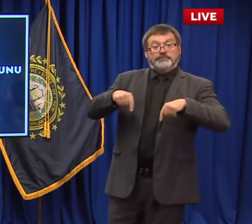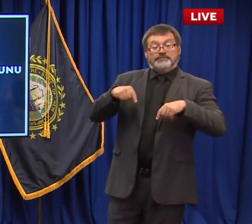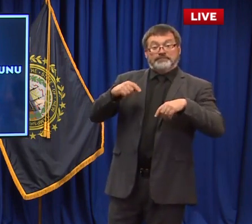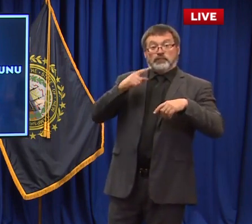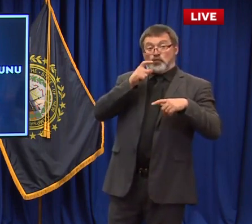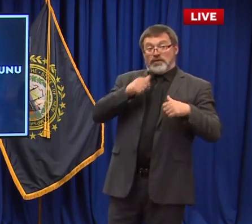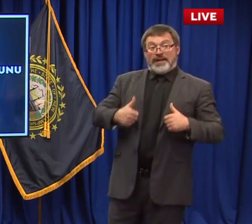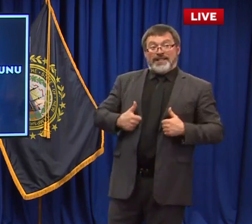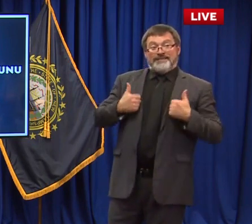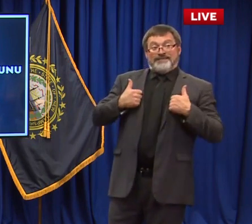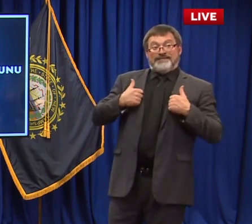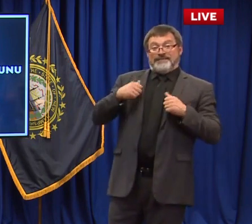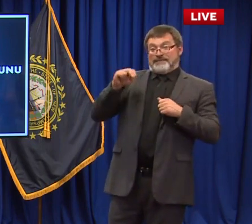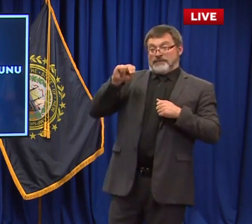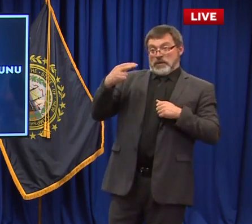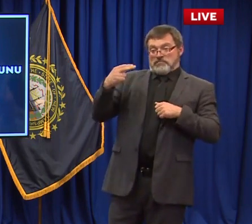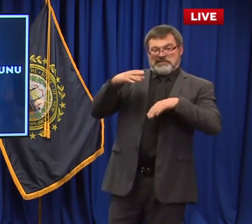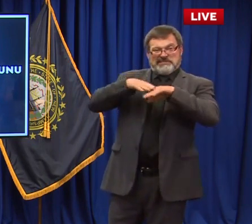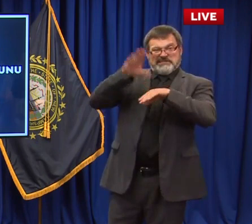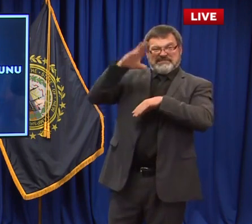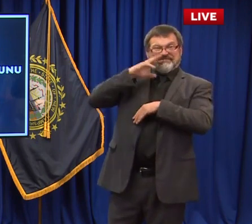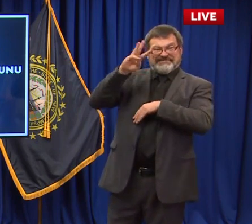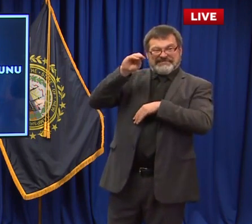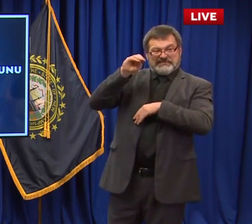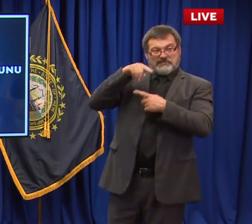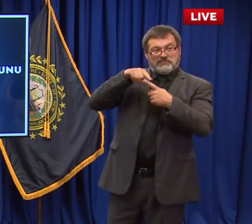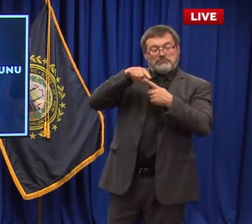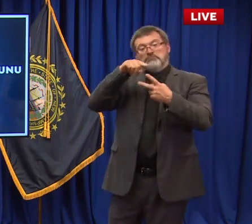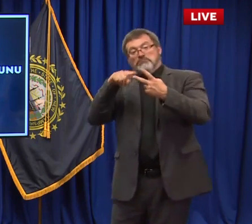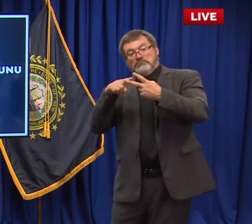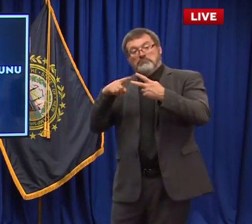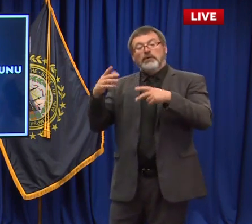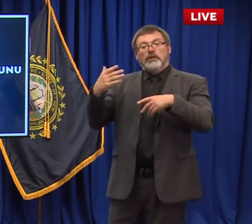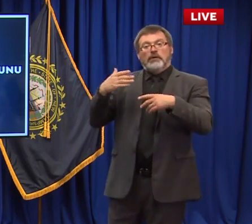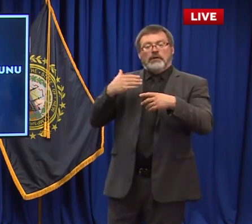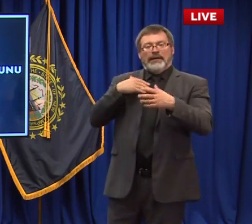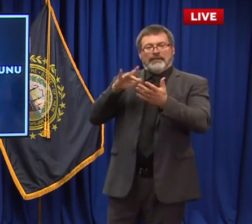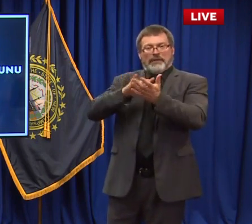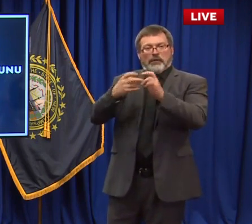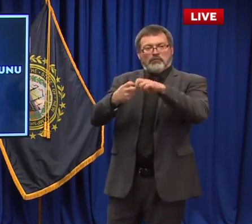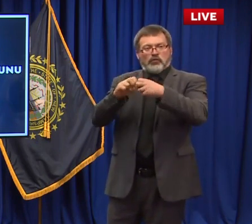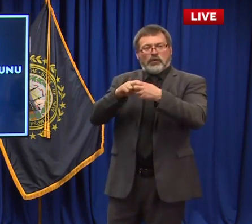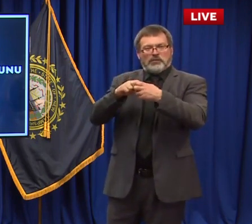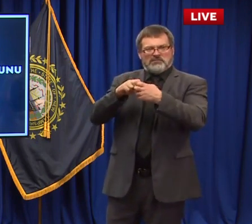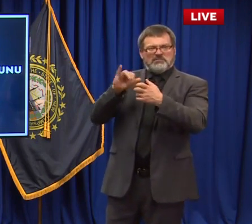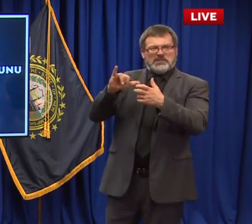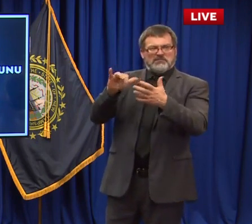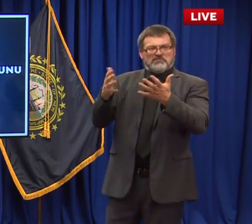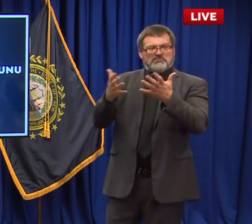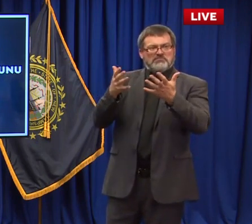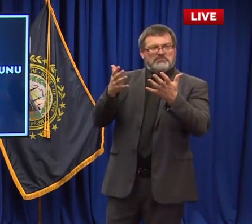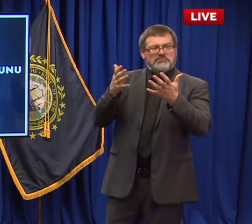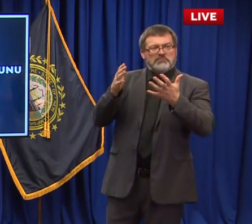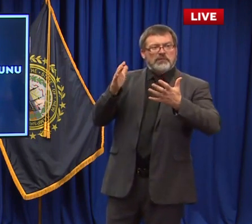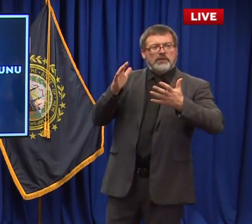WHAT IS YOUR MESSAGE TO GRANITE STATER’S WERE ABOVE THE AGE OF 65 OR OTHERWISE HEALTH-COMPROMISED?